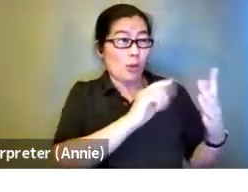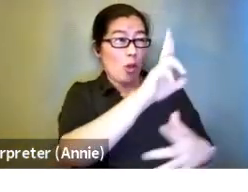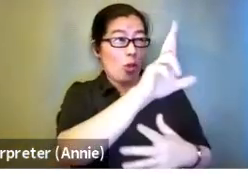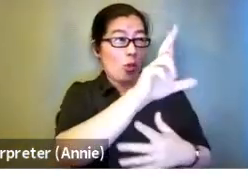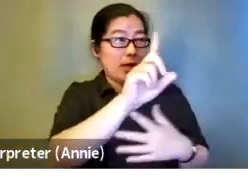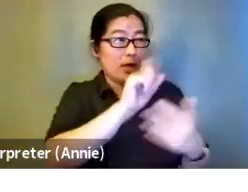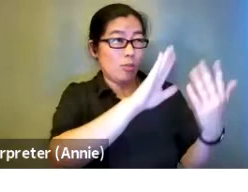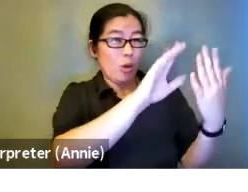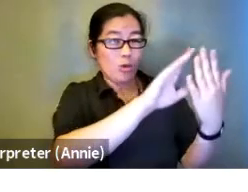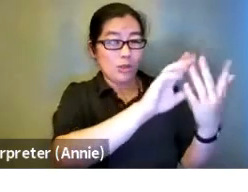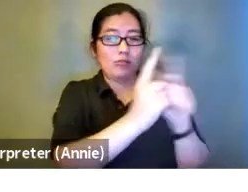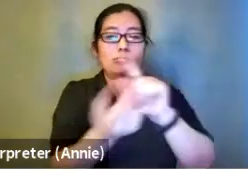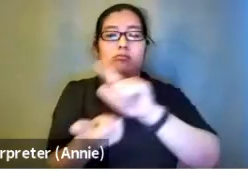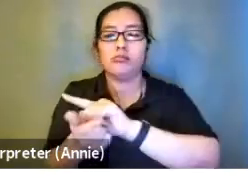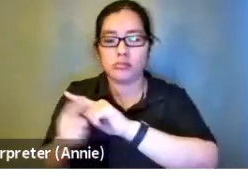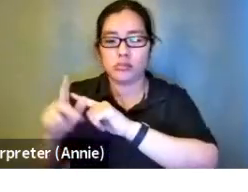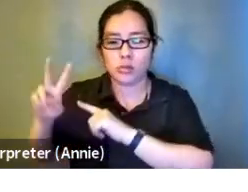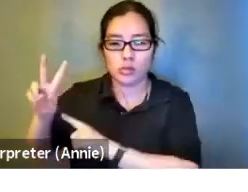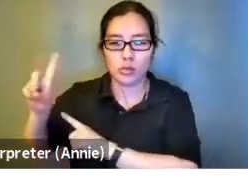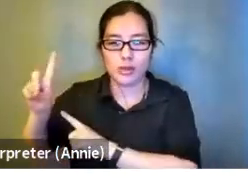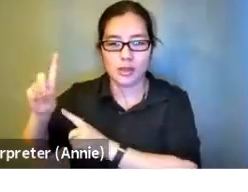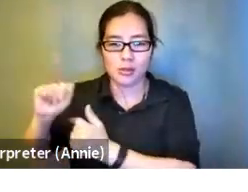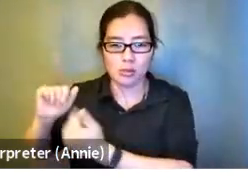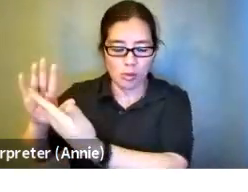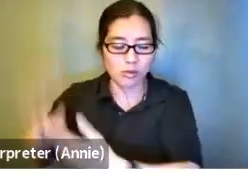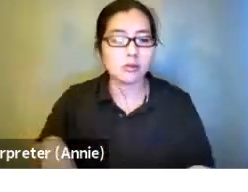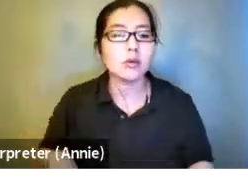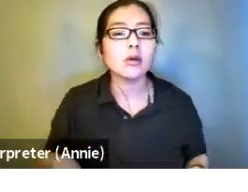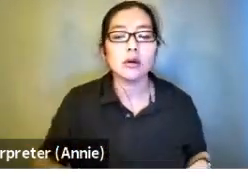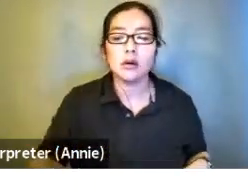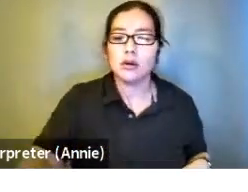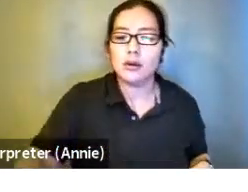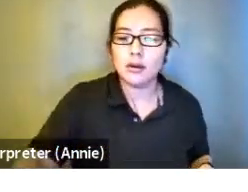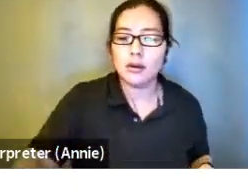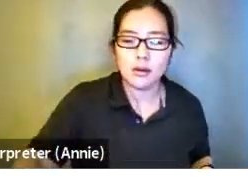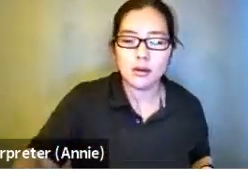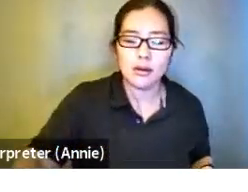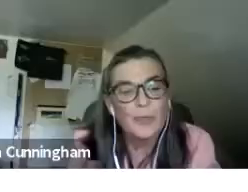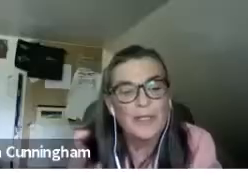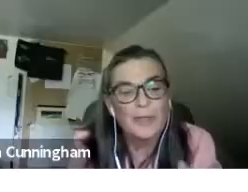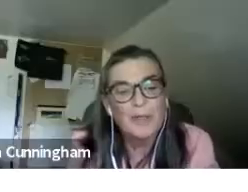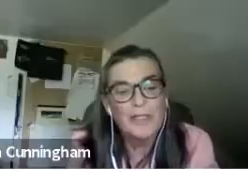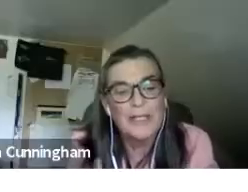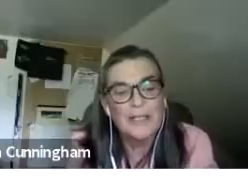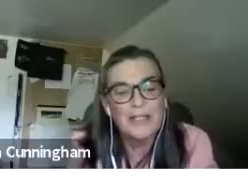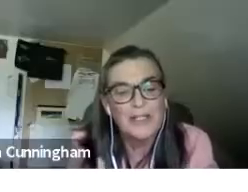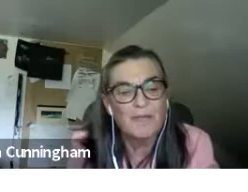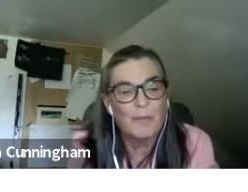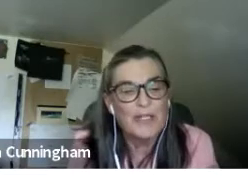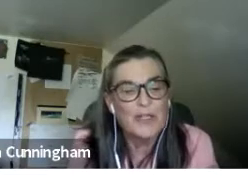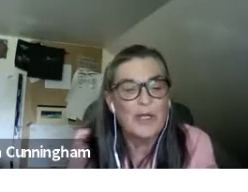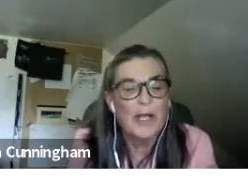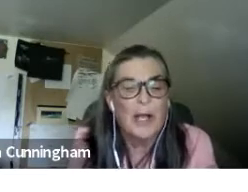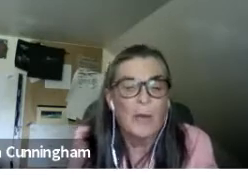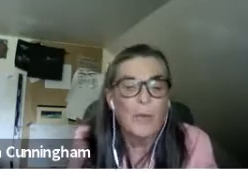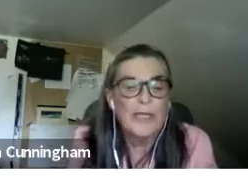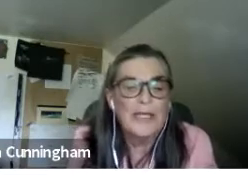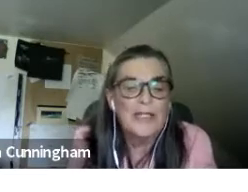and width and eliminating the depth. So to tactilely represent this information we need to